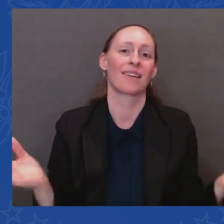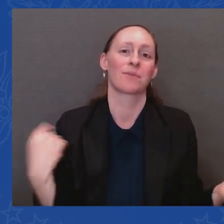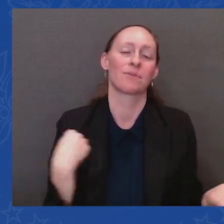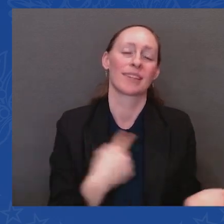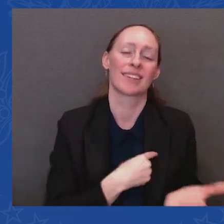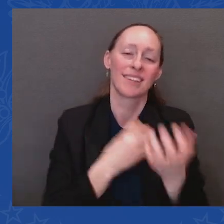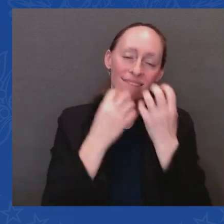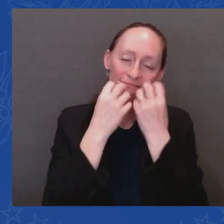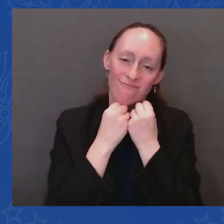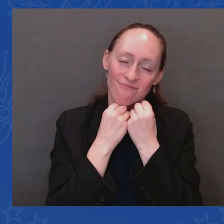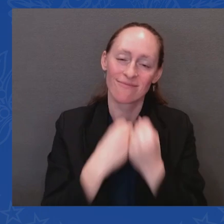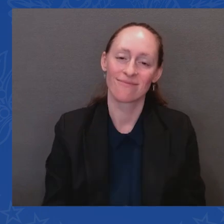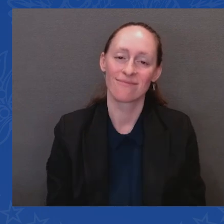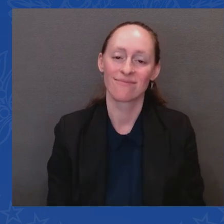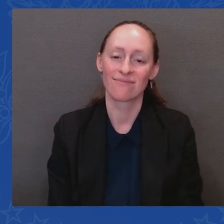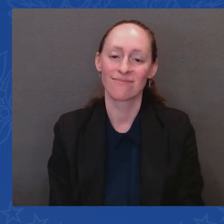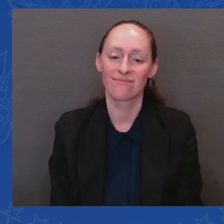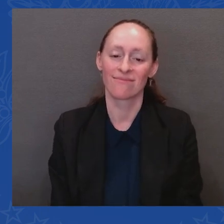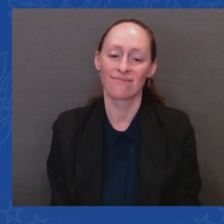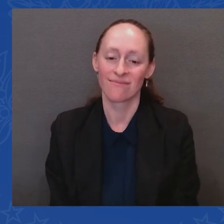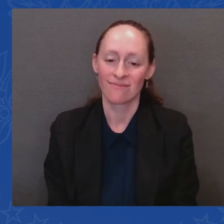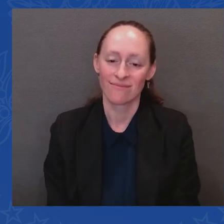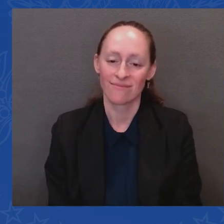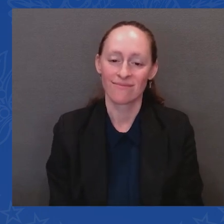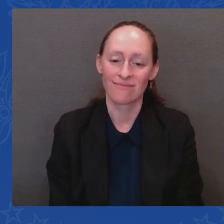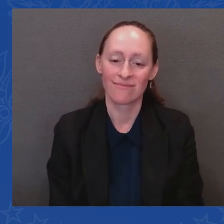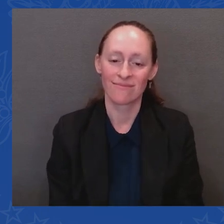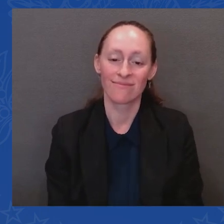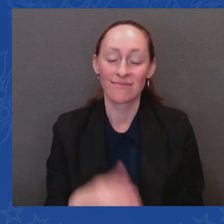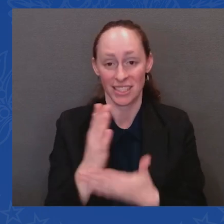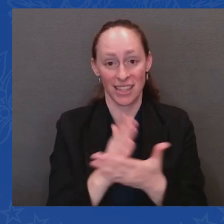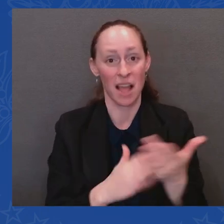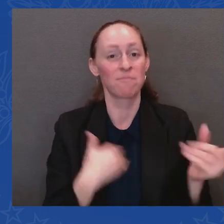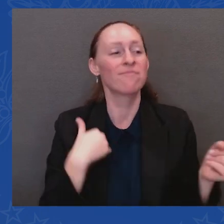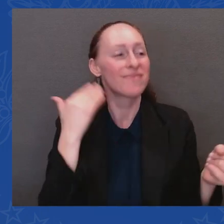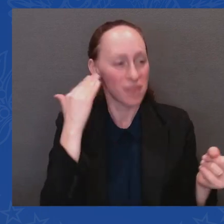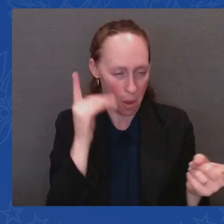There are vets whose names we know. And others whose names we may not,